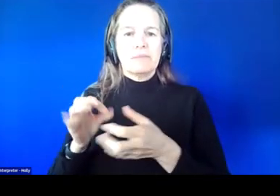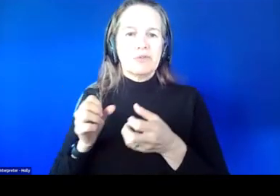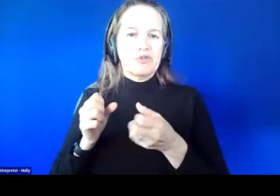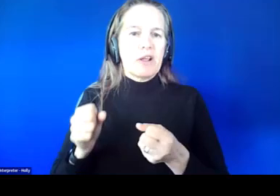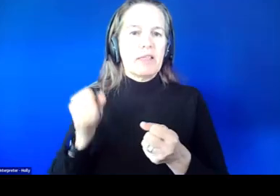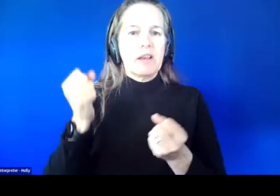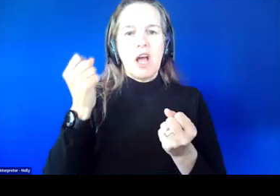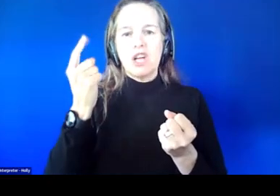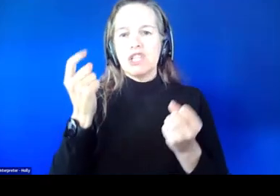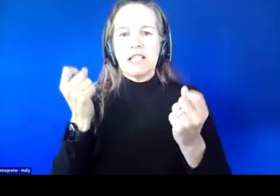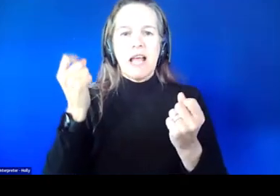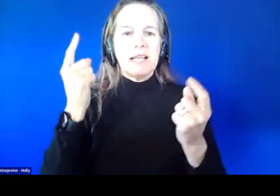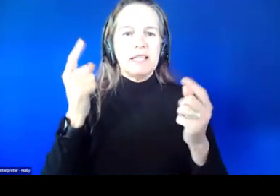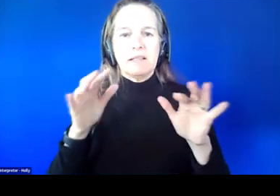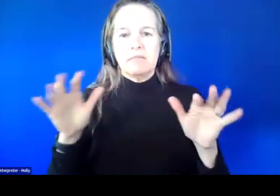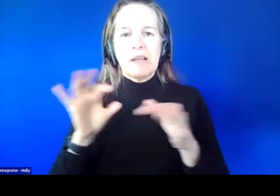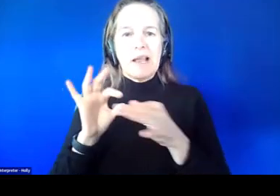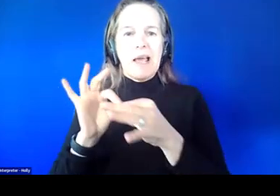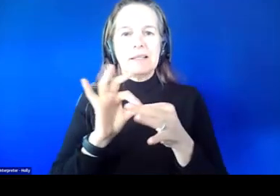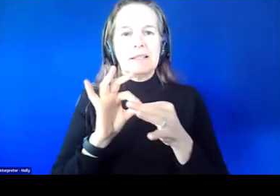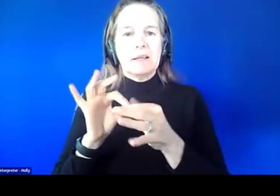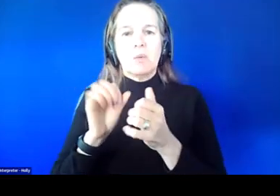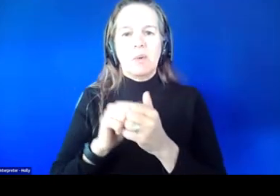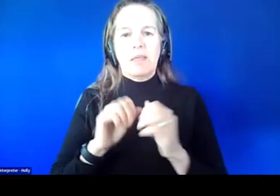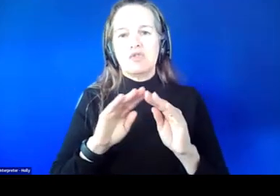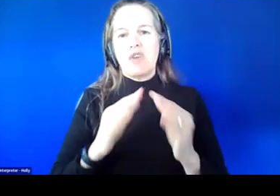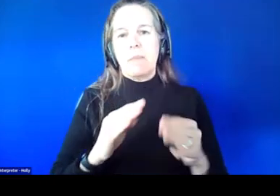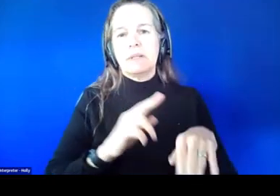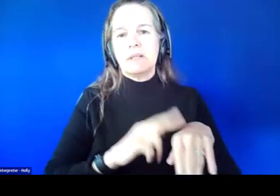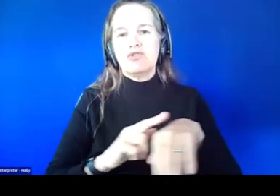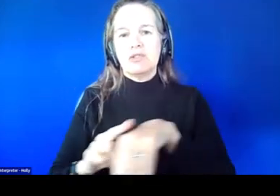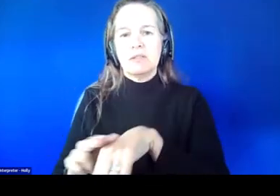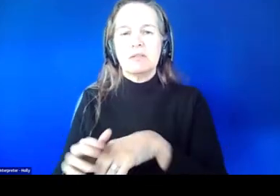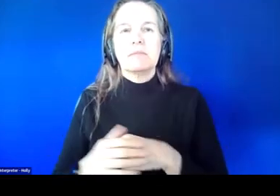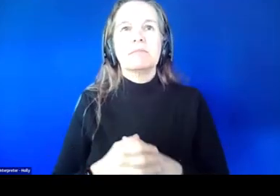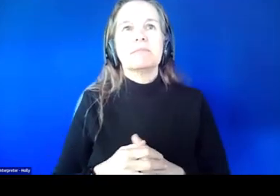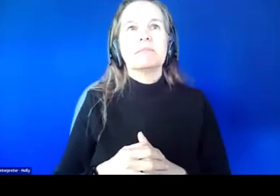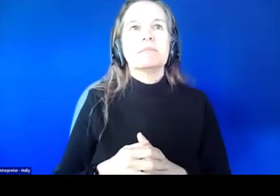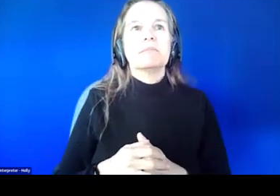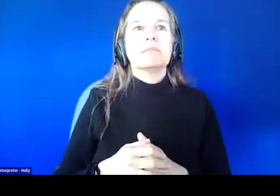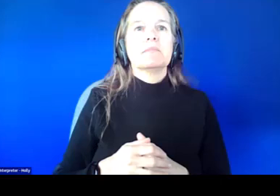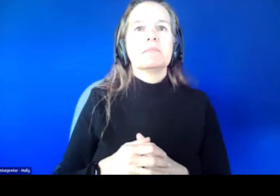of connecting with tribal nations next slide